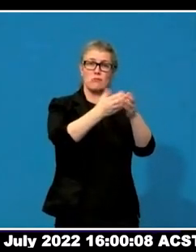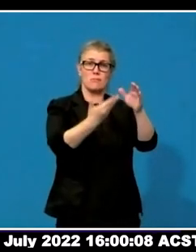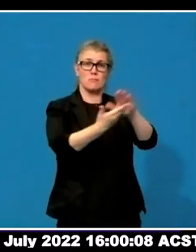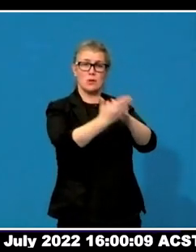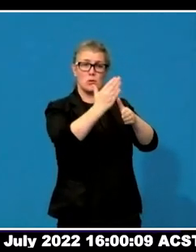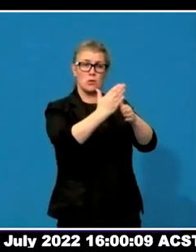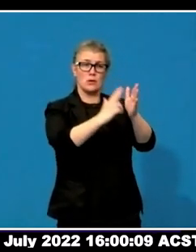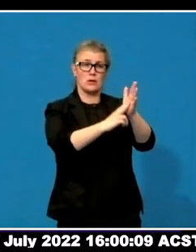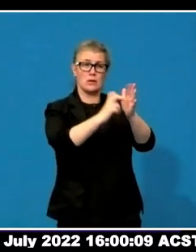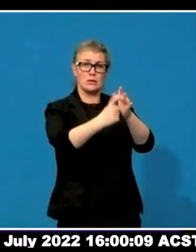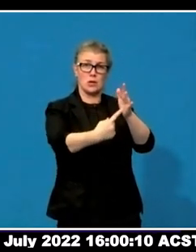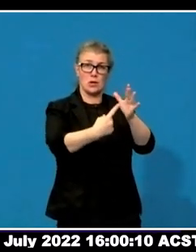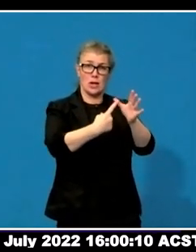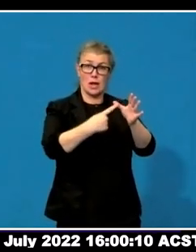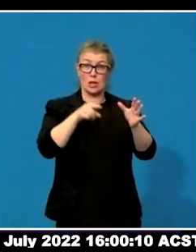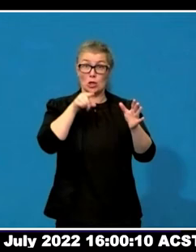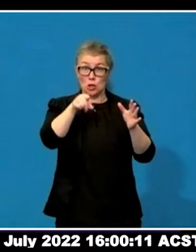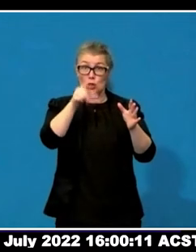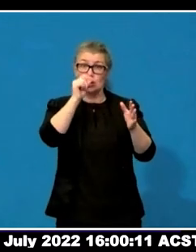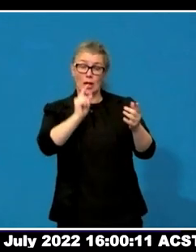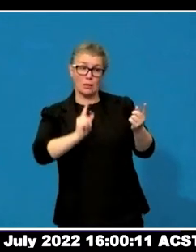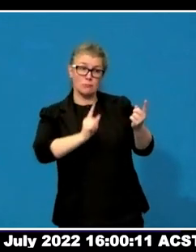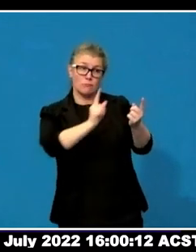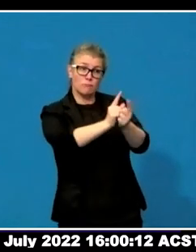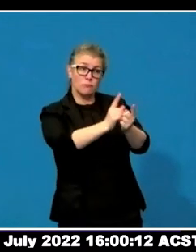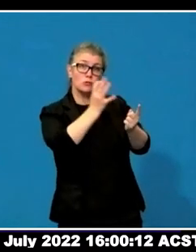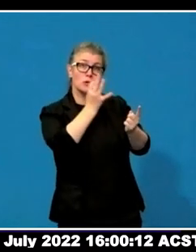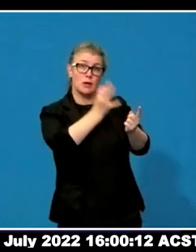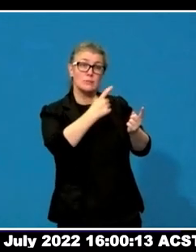knowledge in relation to the needs of Deaf or hard of hearing First Nations people?